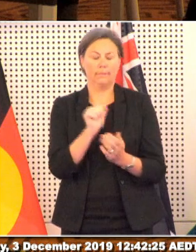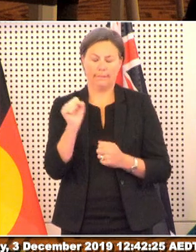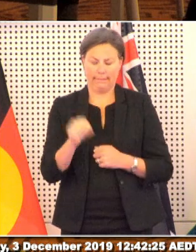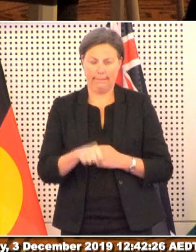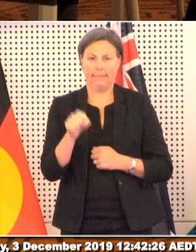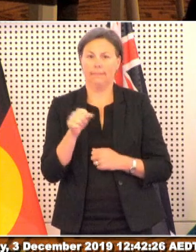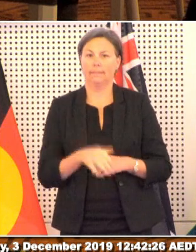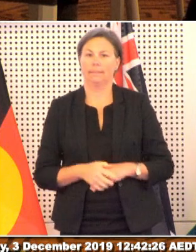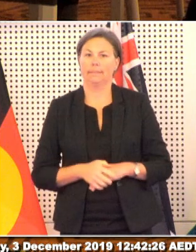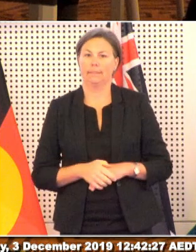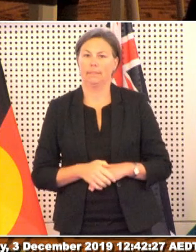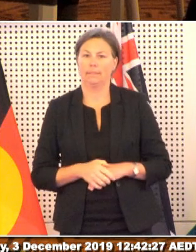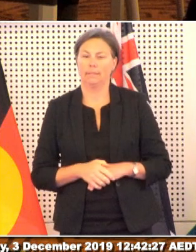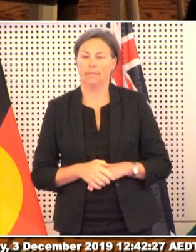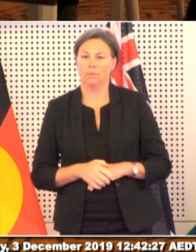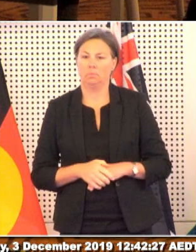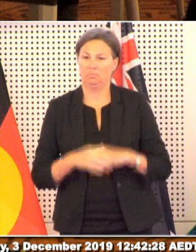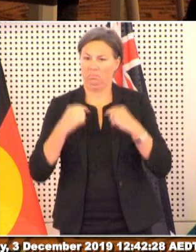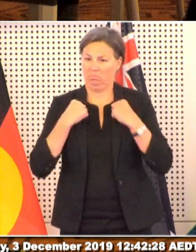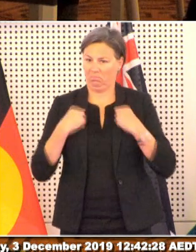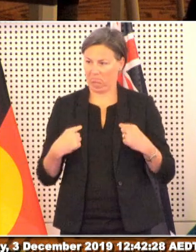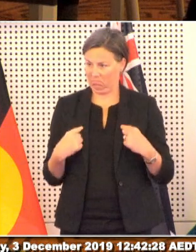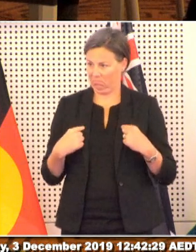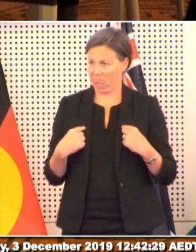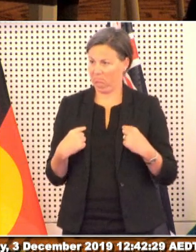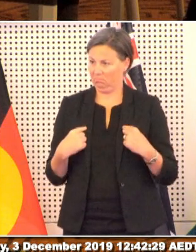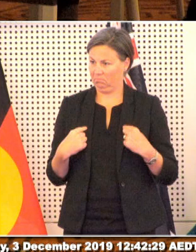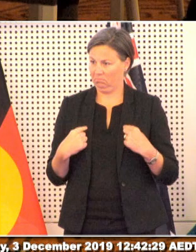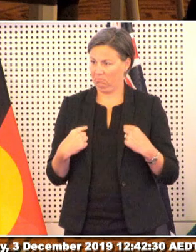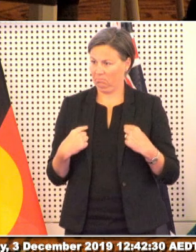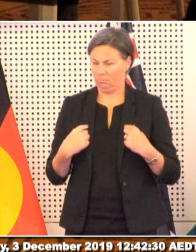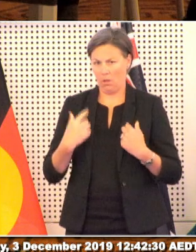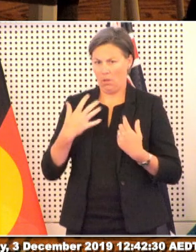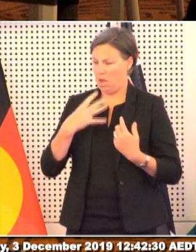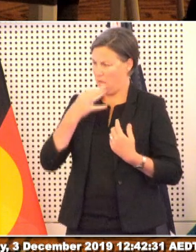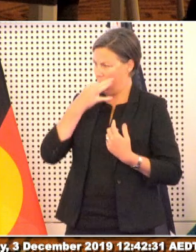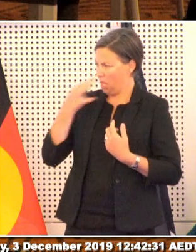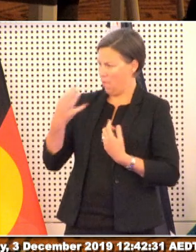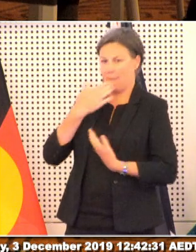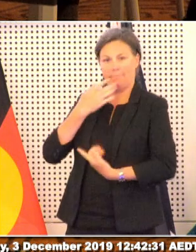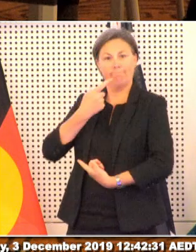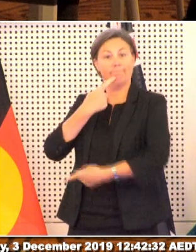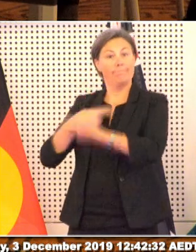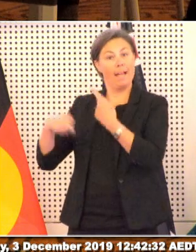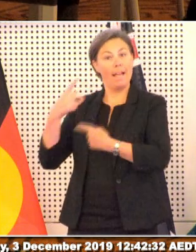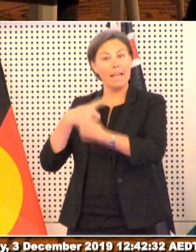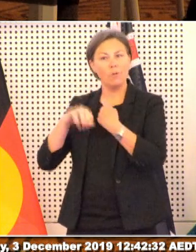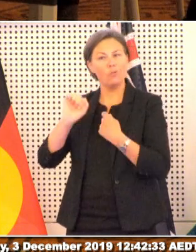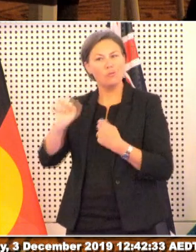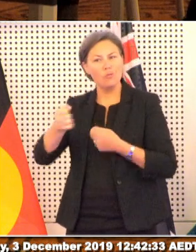Can I start with just helping us understand a little bit about the role of the Public